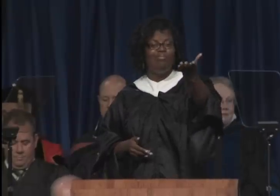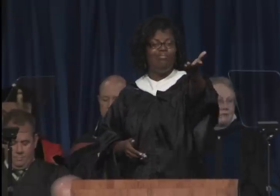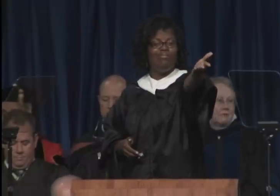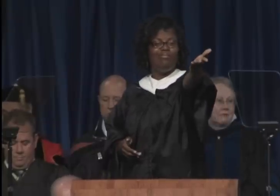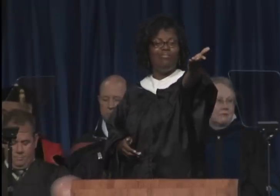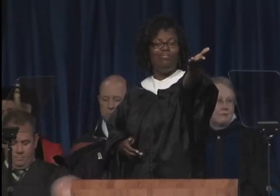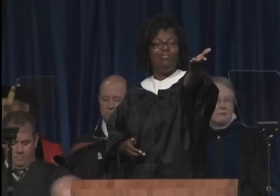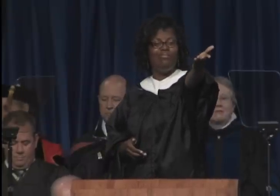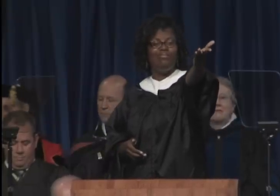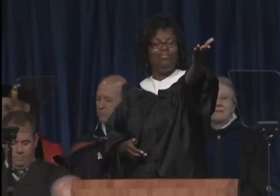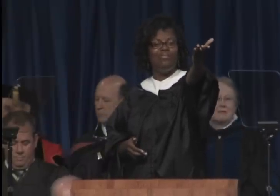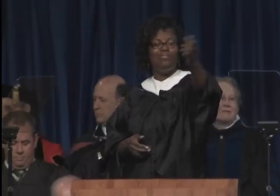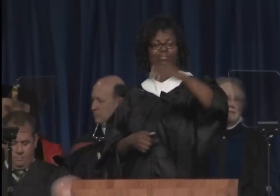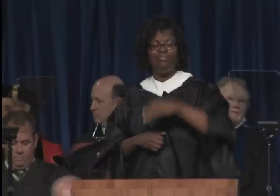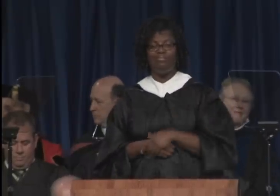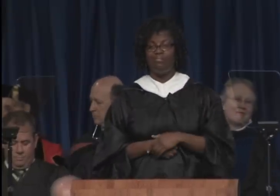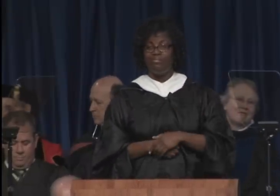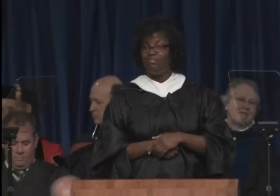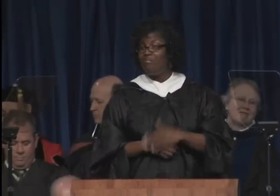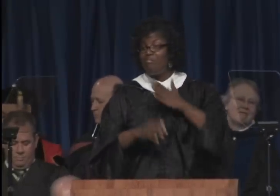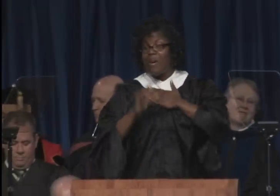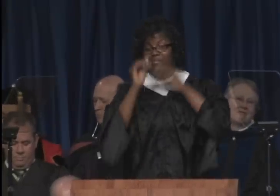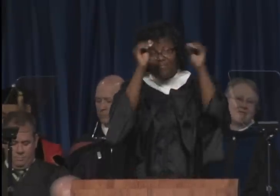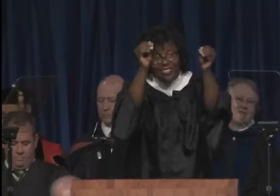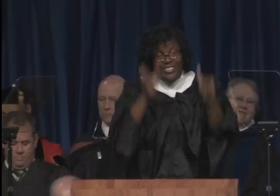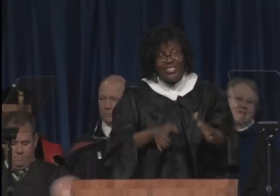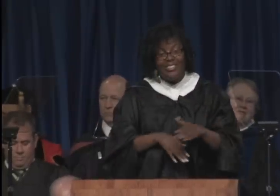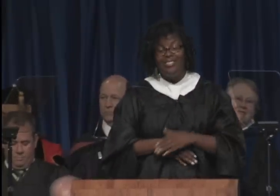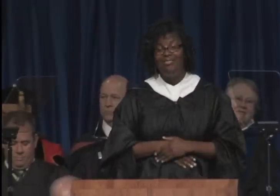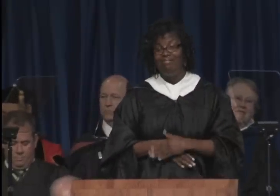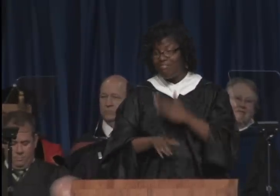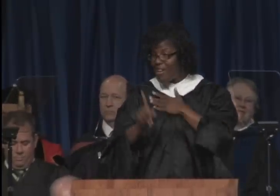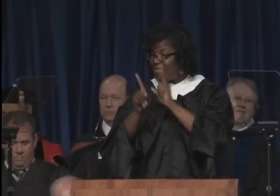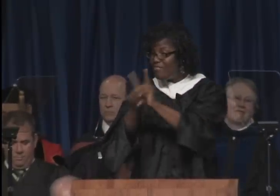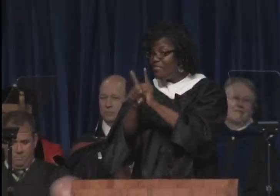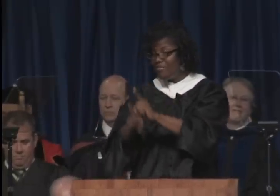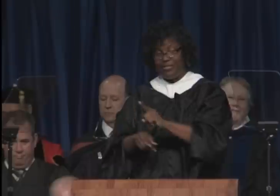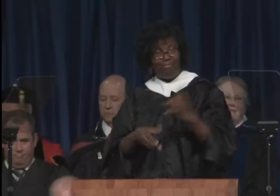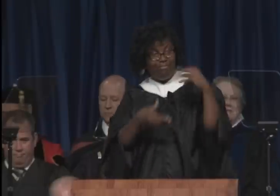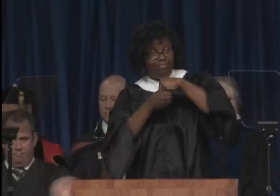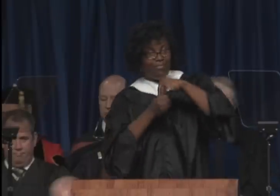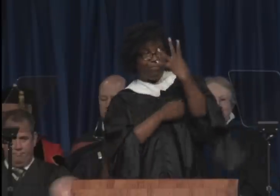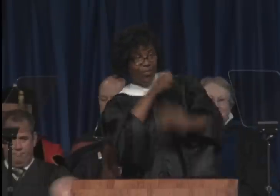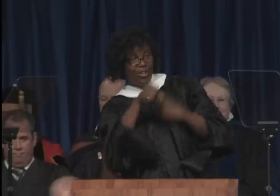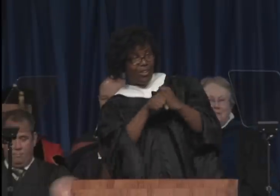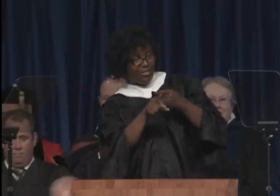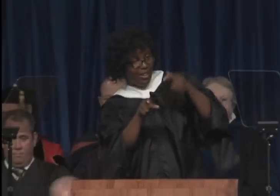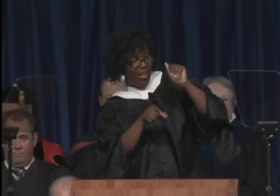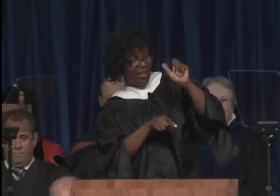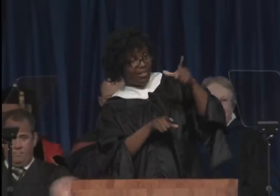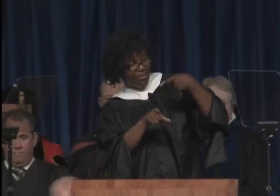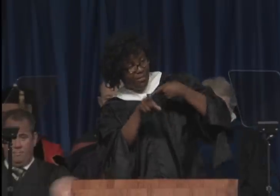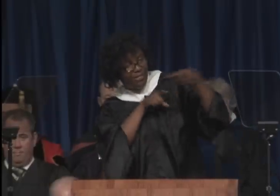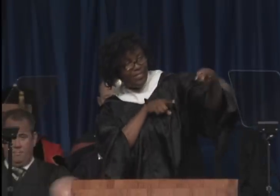my professor and mentor in the ASL field.